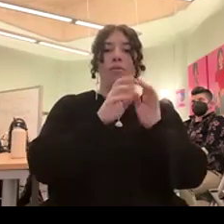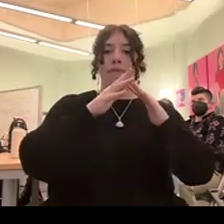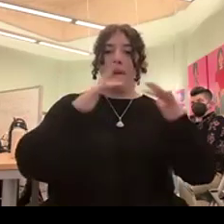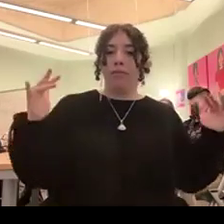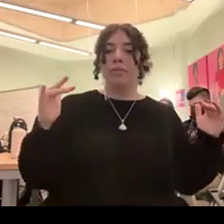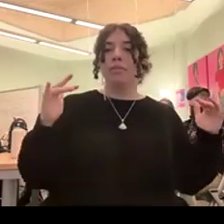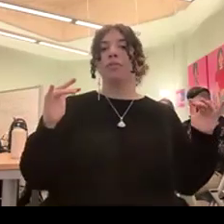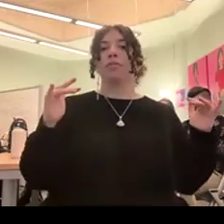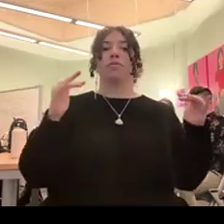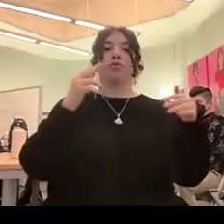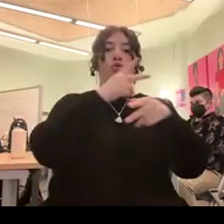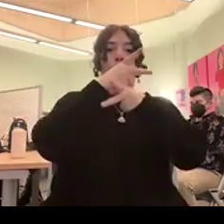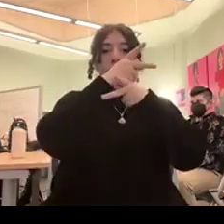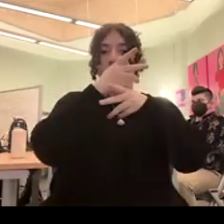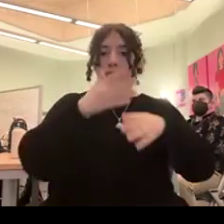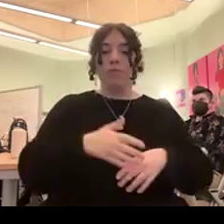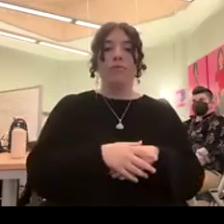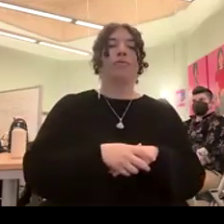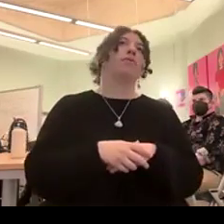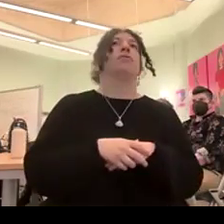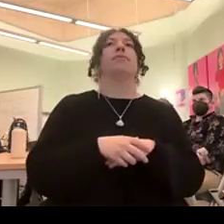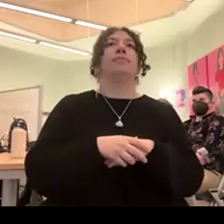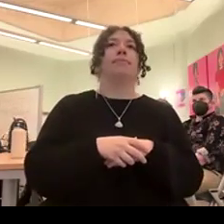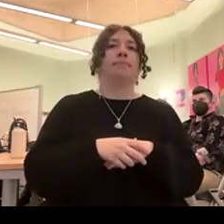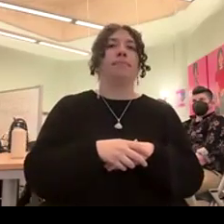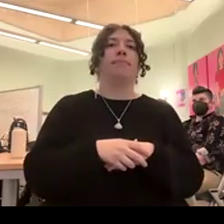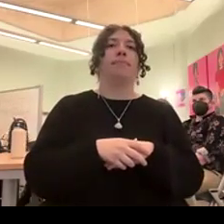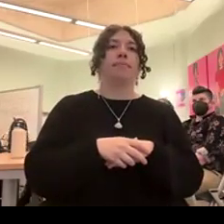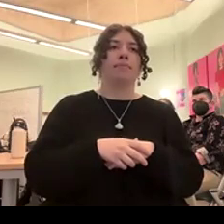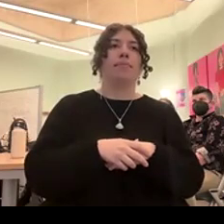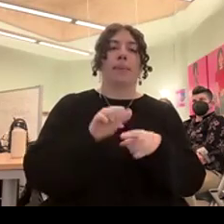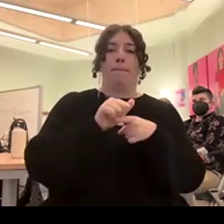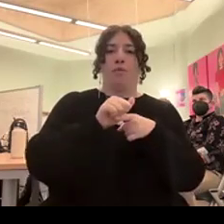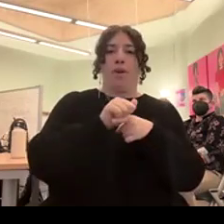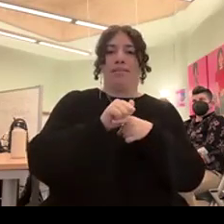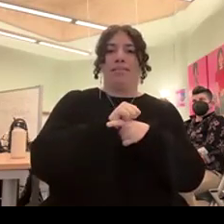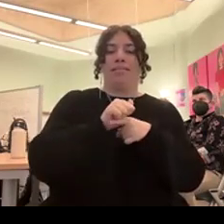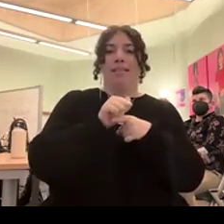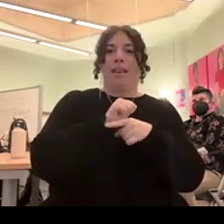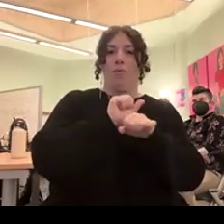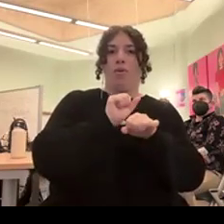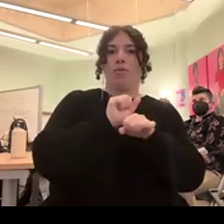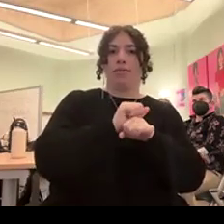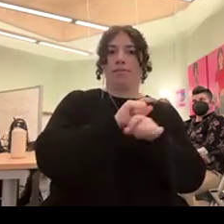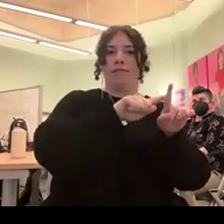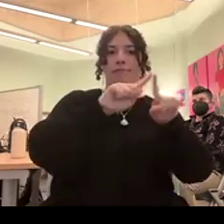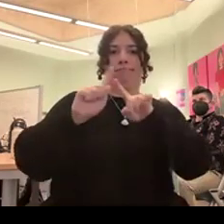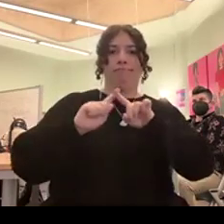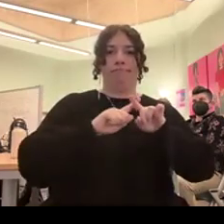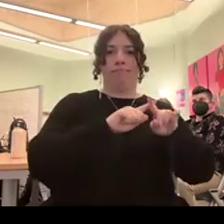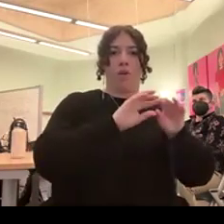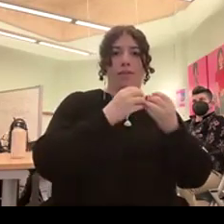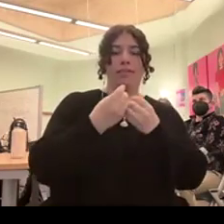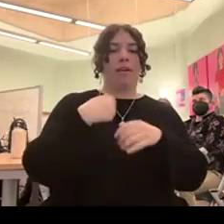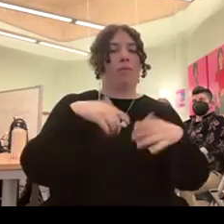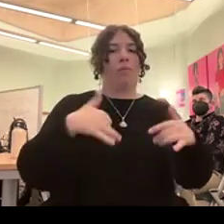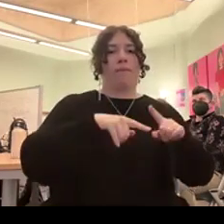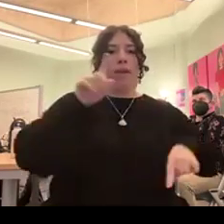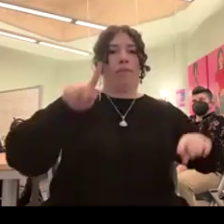I've had a lot of experiences with various supervisors and practices that I worked at